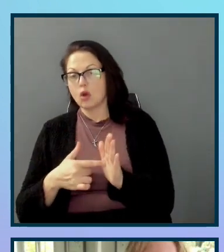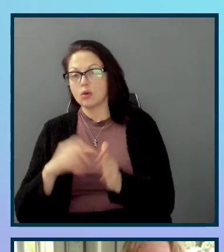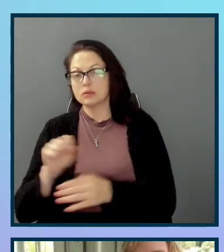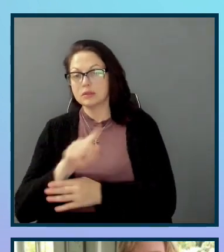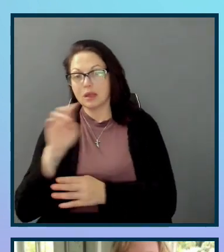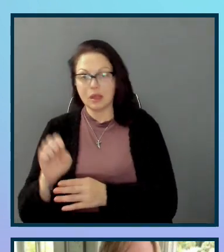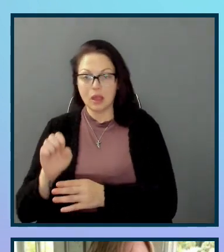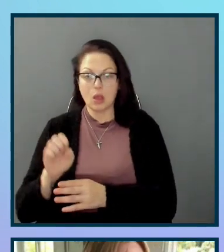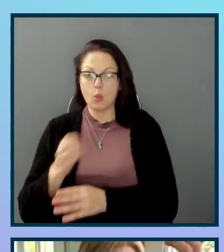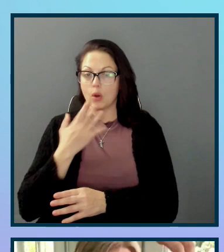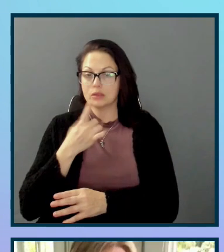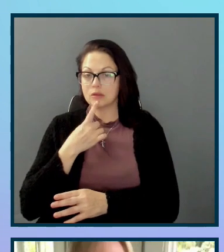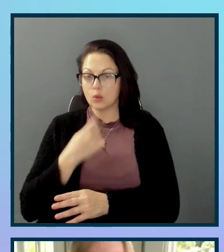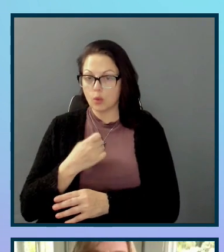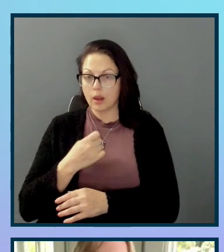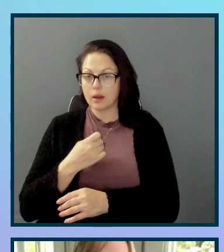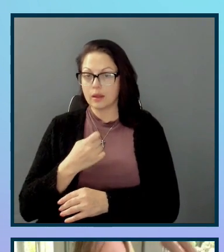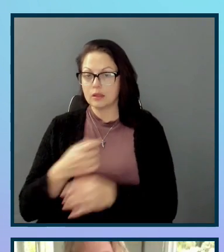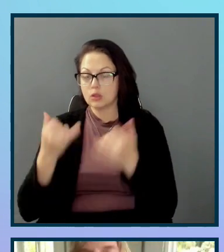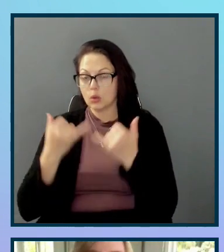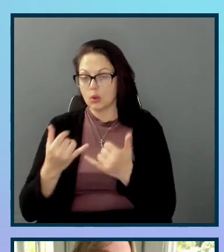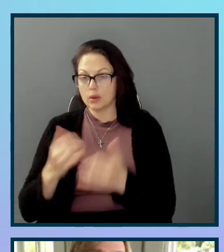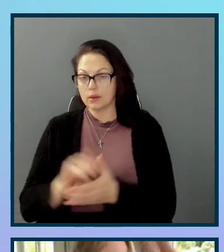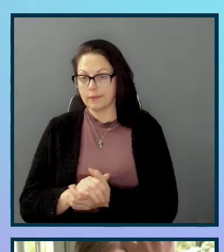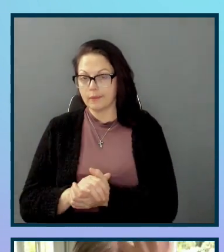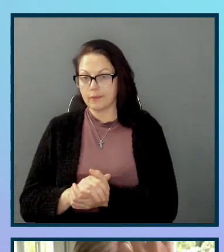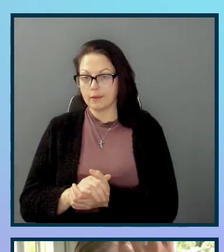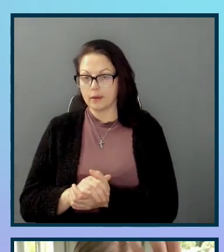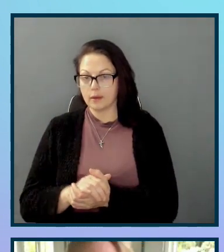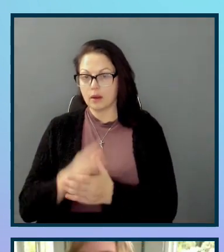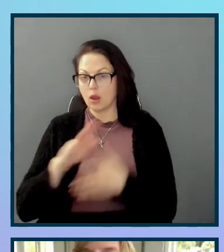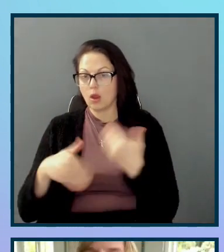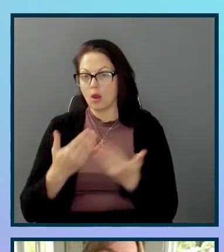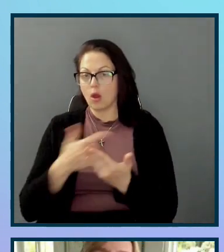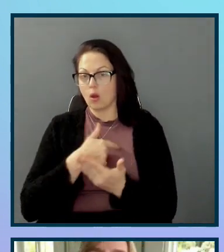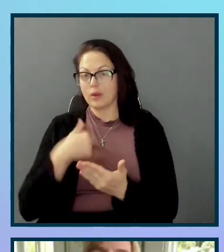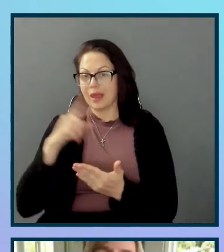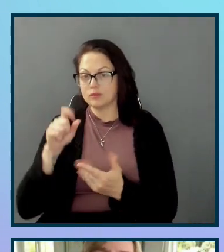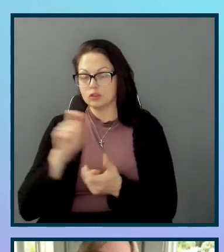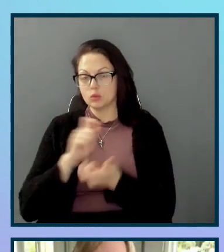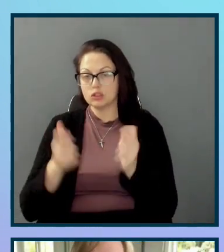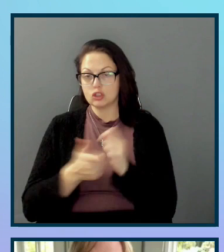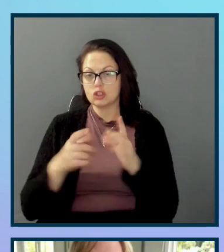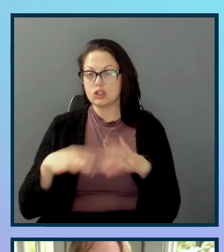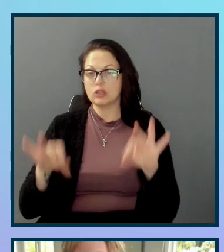where it's color: red. So now, you know, single place on the entire website, all we have to do is change that one value and everything will change.